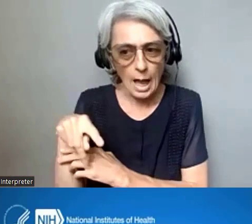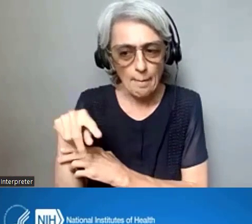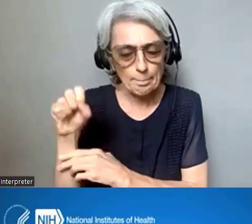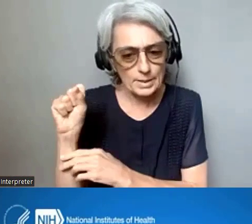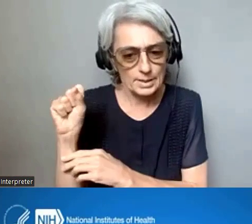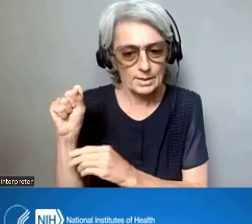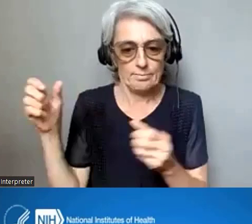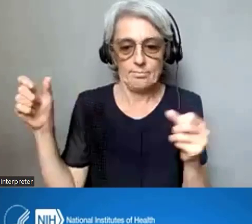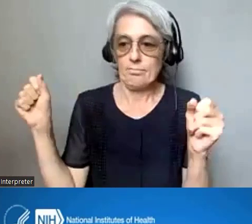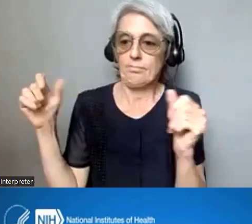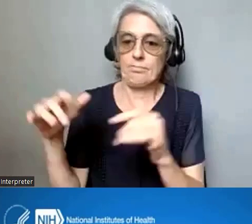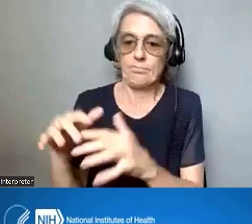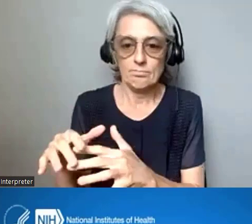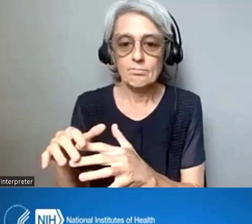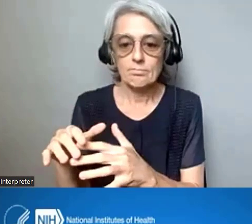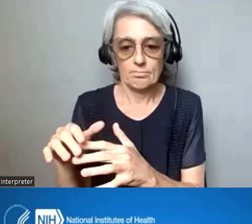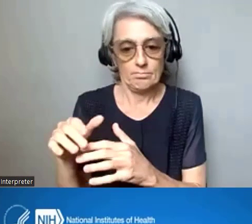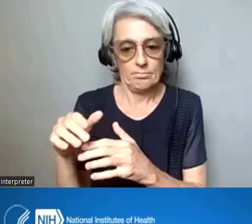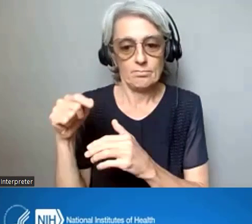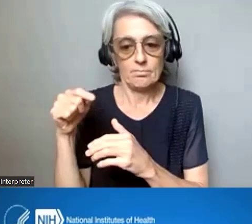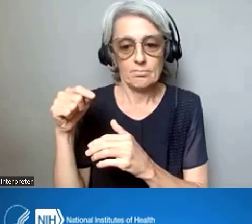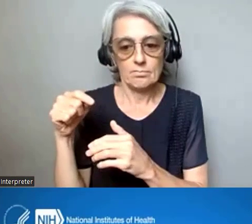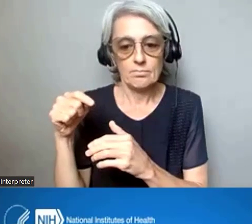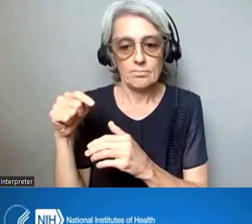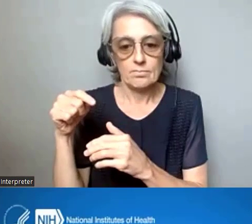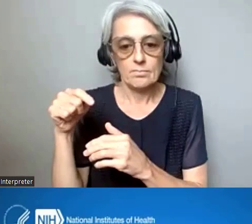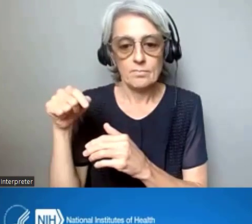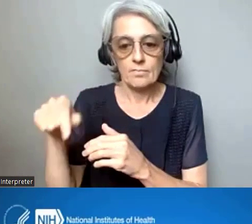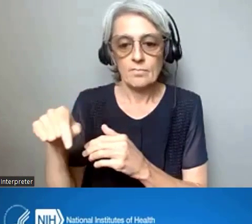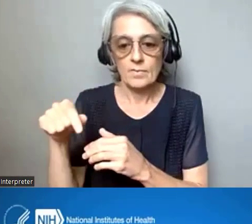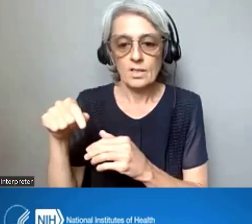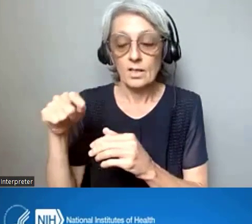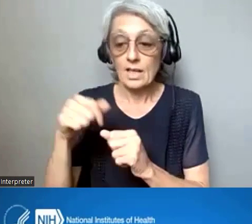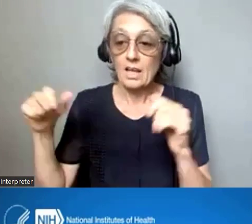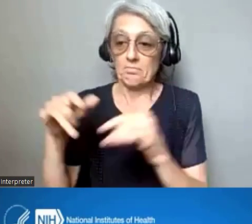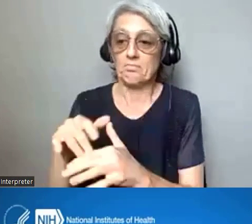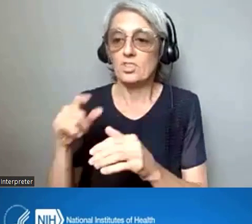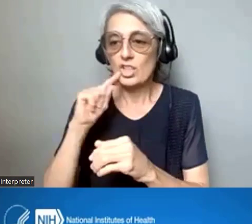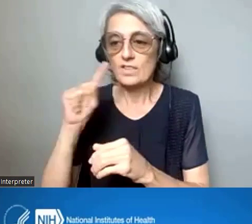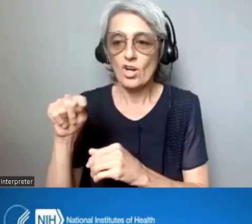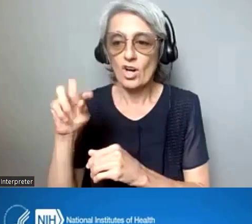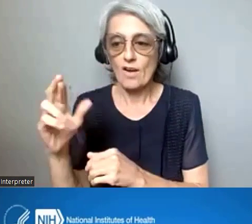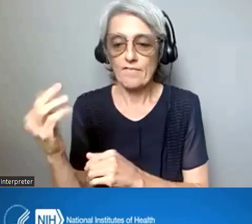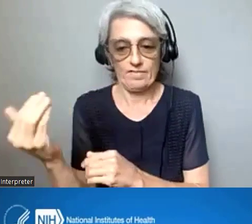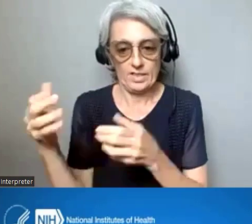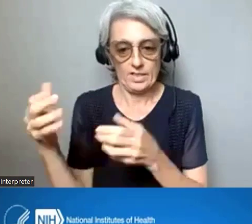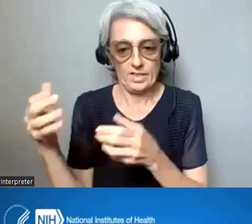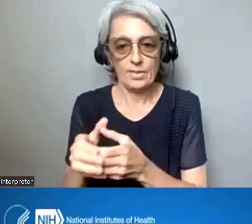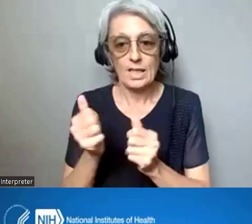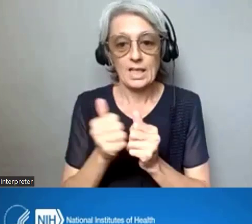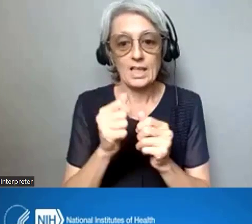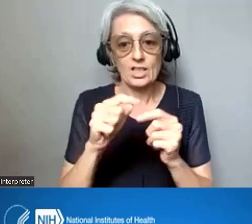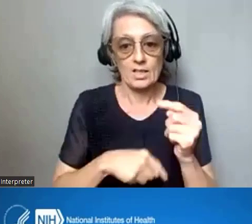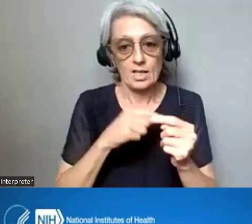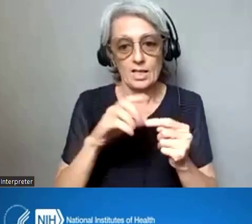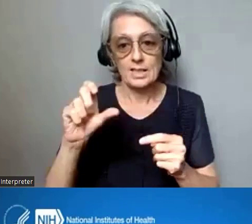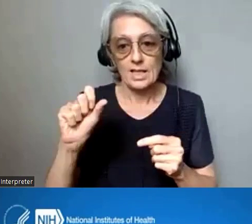In this case, just for the R15. For each review cycle, CSR, scientific review officers